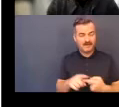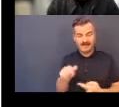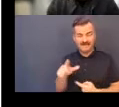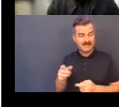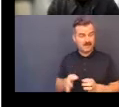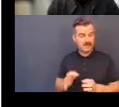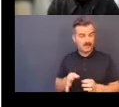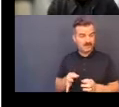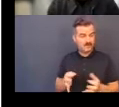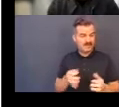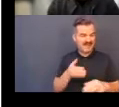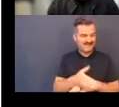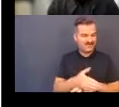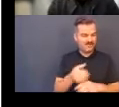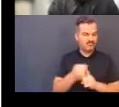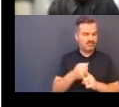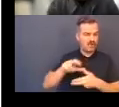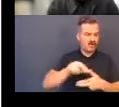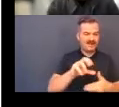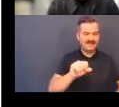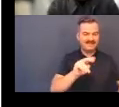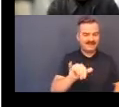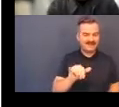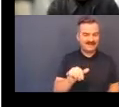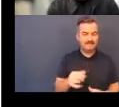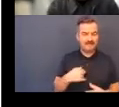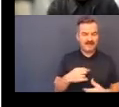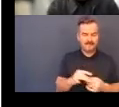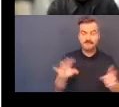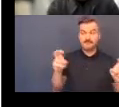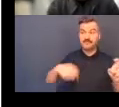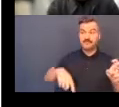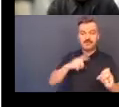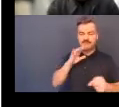in the wake of Hurricane Sandy, and I quote, We are committed to providing access to effective